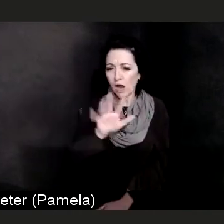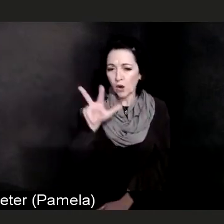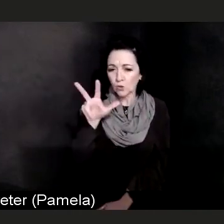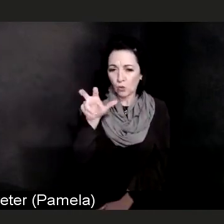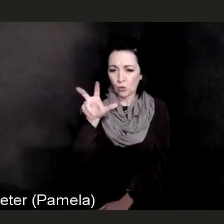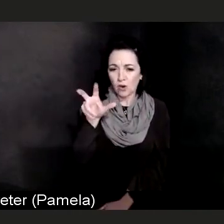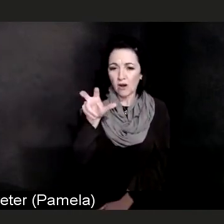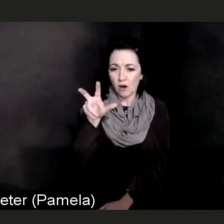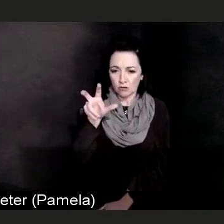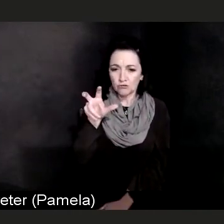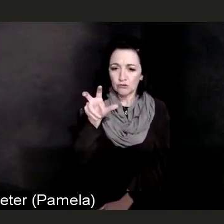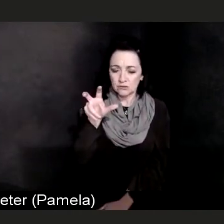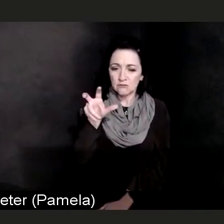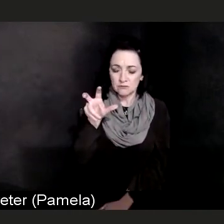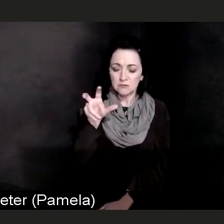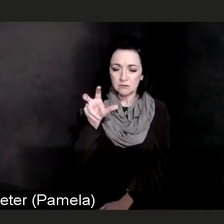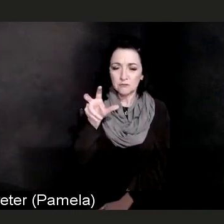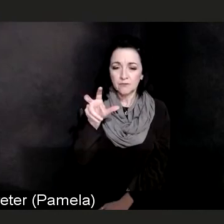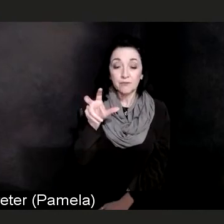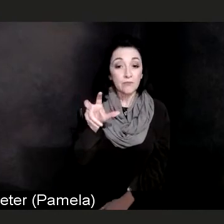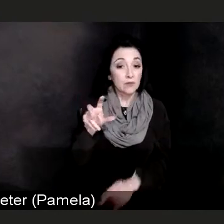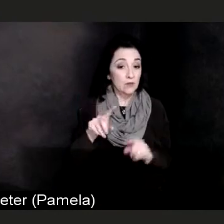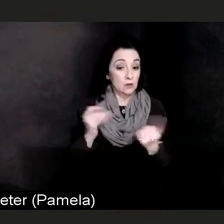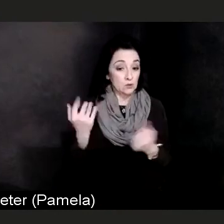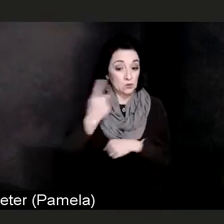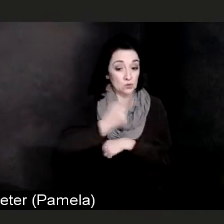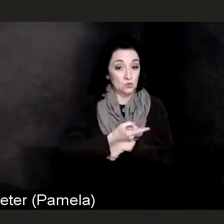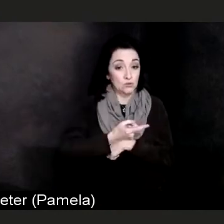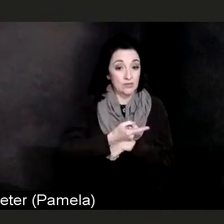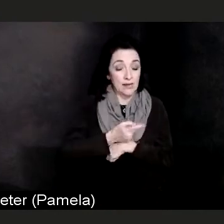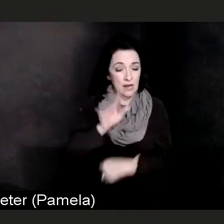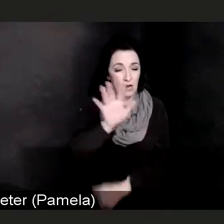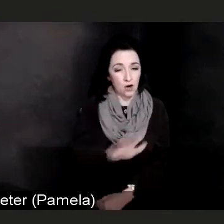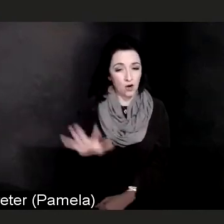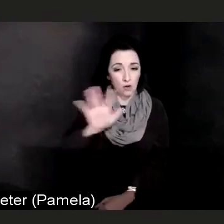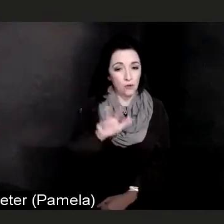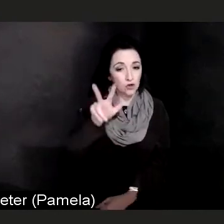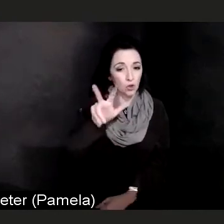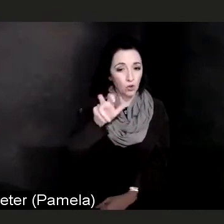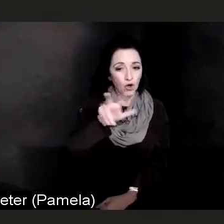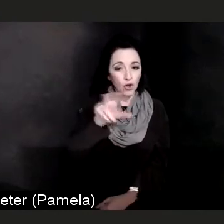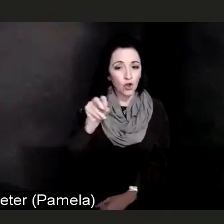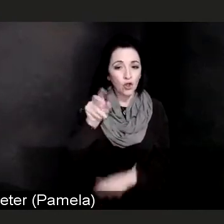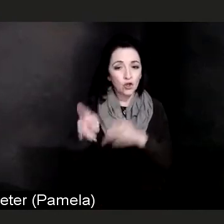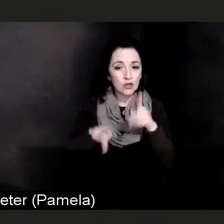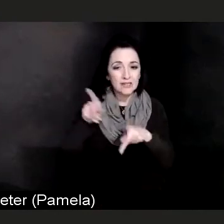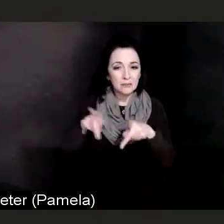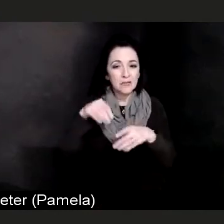For today, we had approximately 330 people hospitalized throughout the State of Delaware